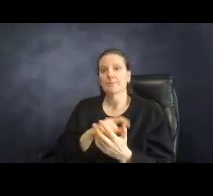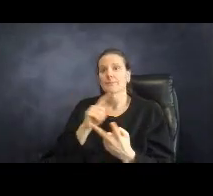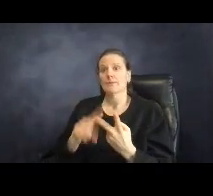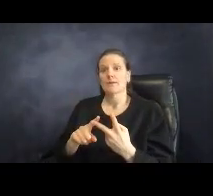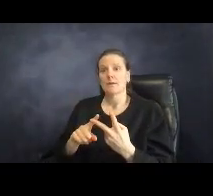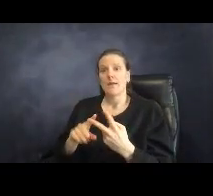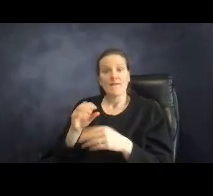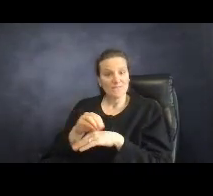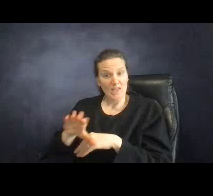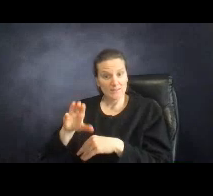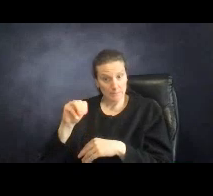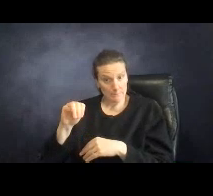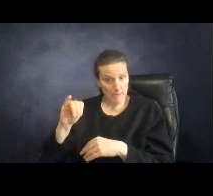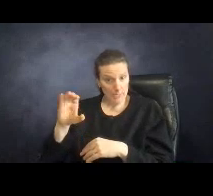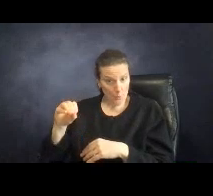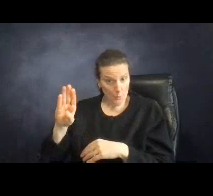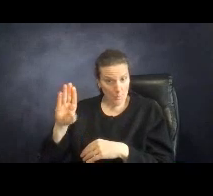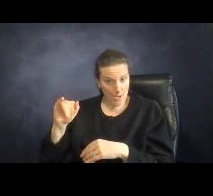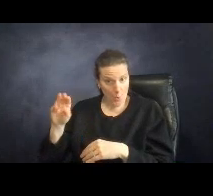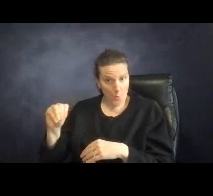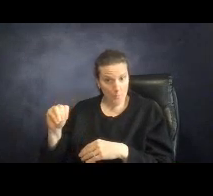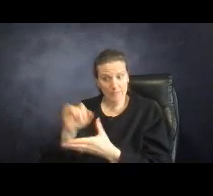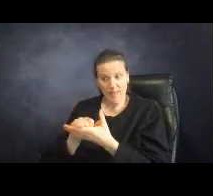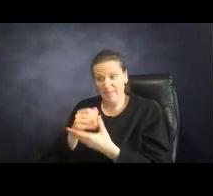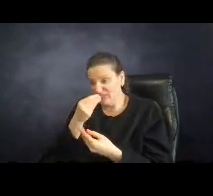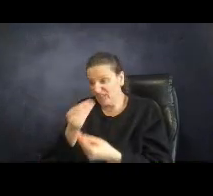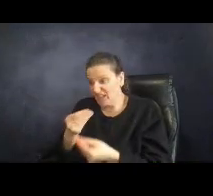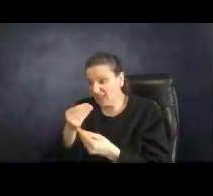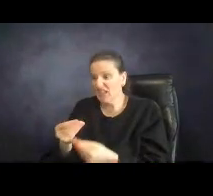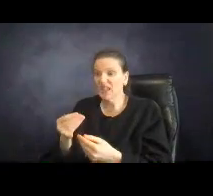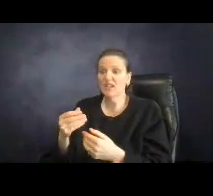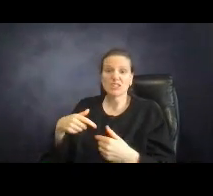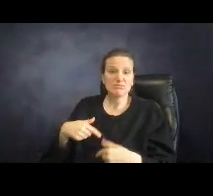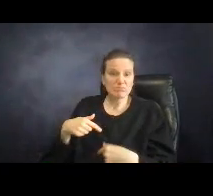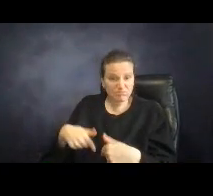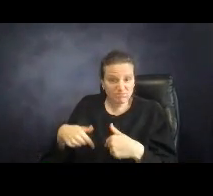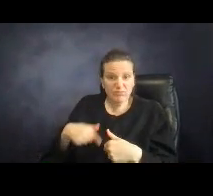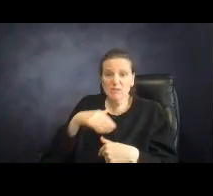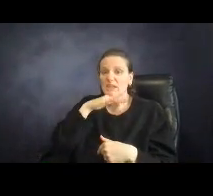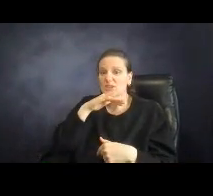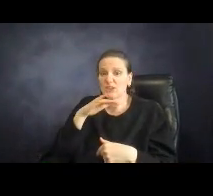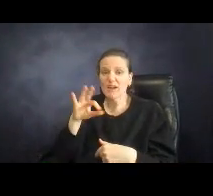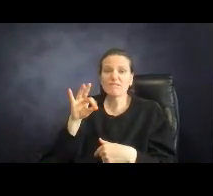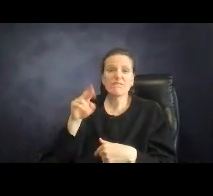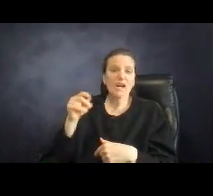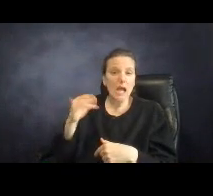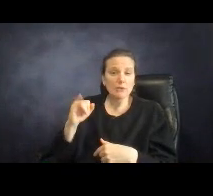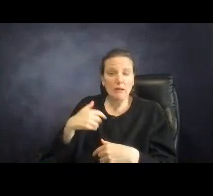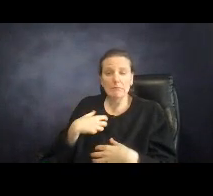So is it feeding the bad bacteria and the fungi in the gut? If you walk around suffering with gas and bloating and SIBO